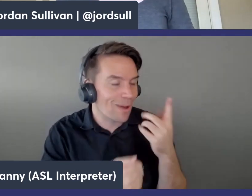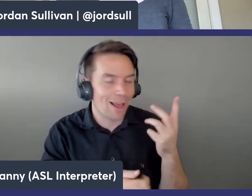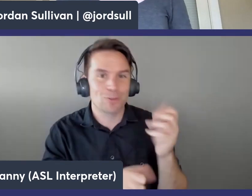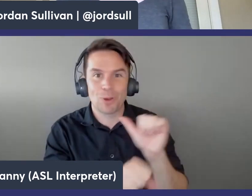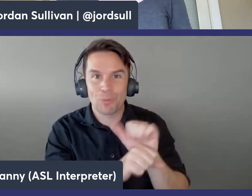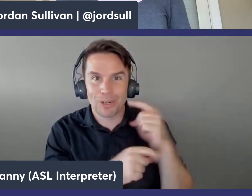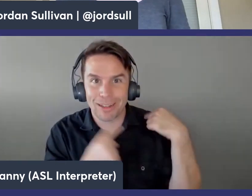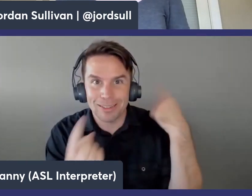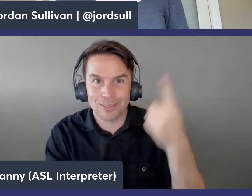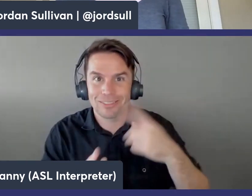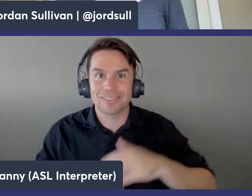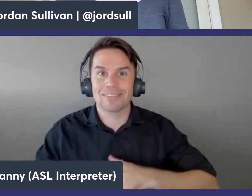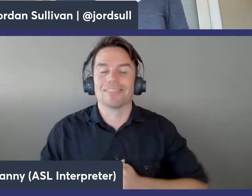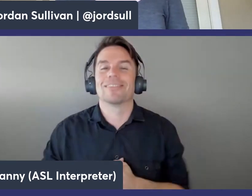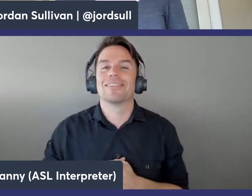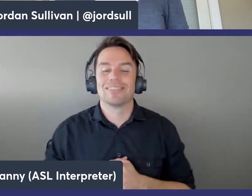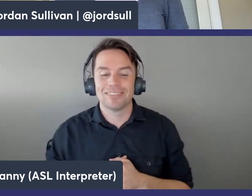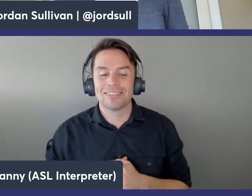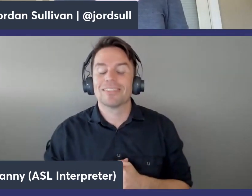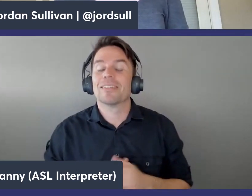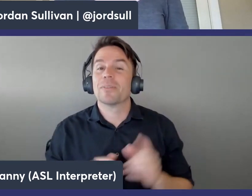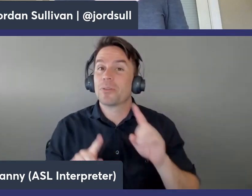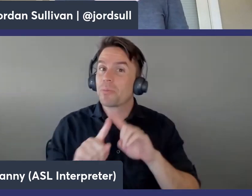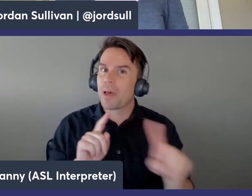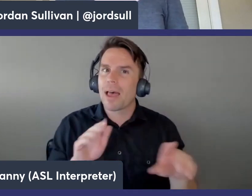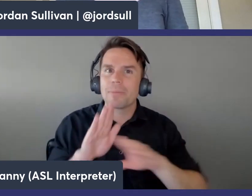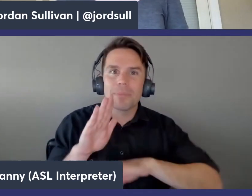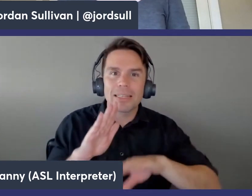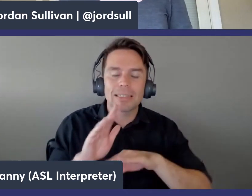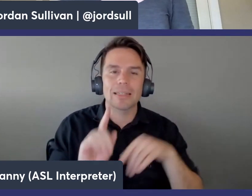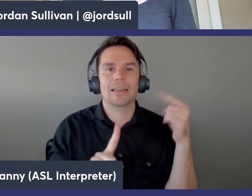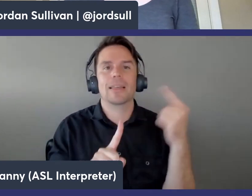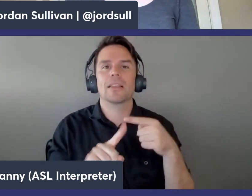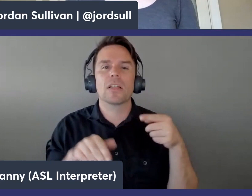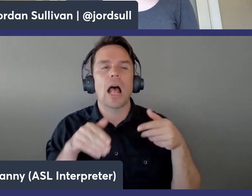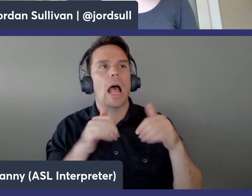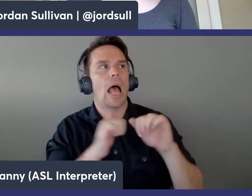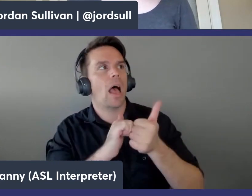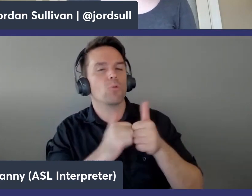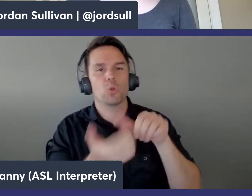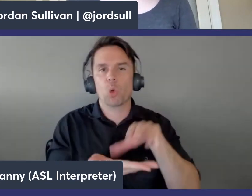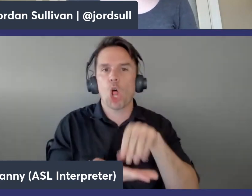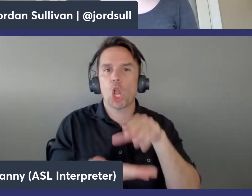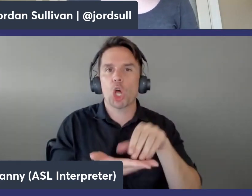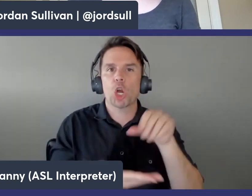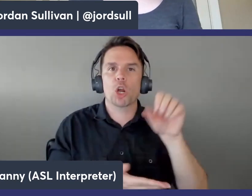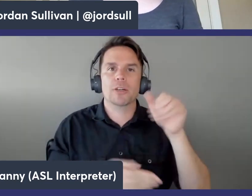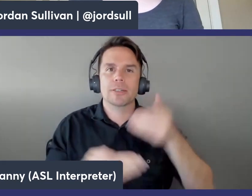But it's basically a way to learn Step Functions. And so, the analogy that I make is like,